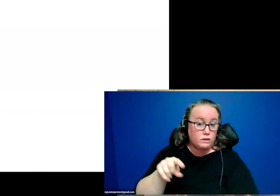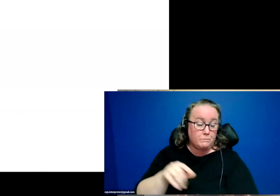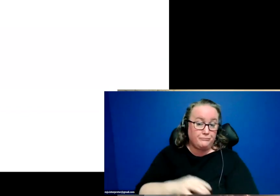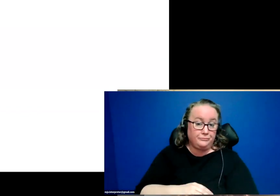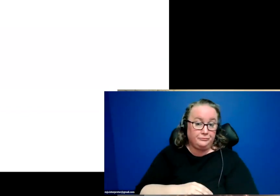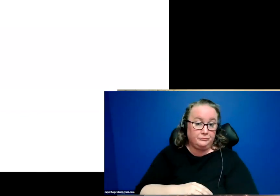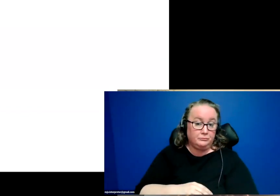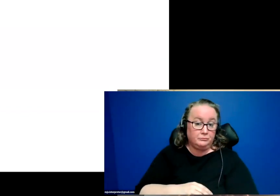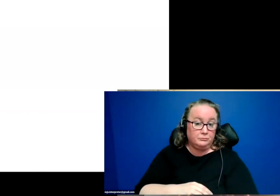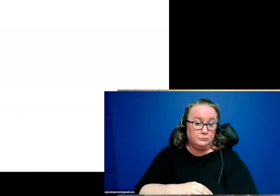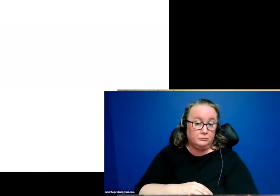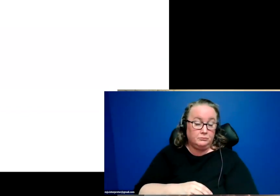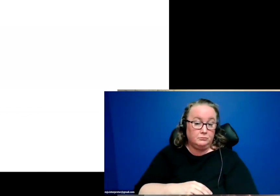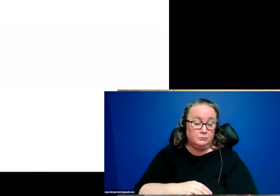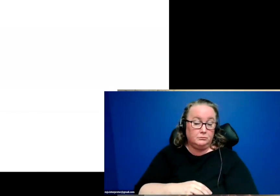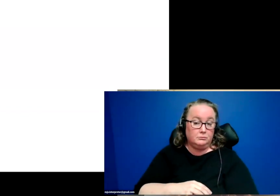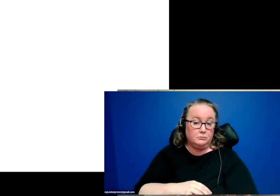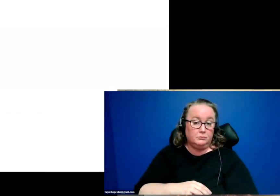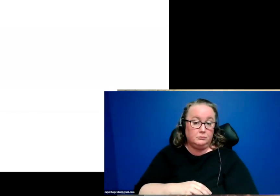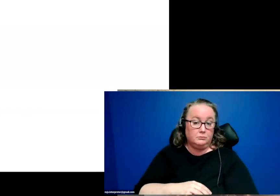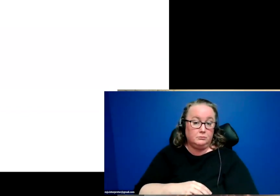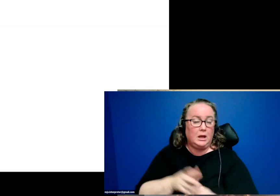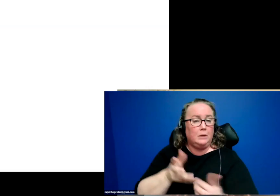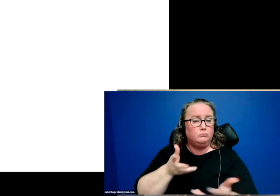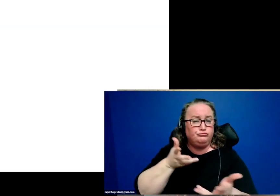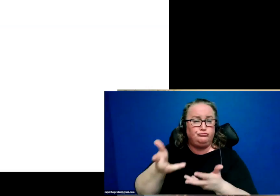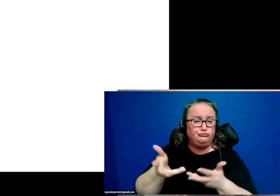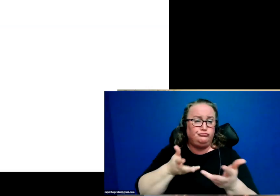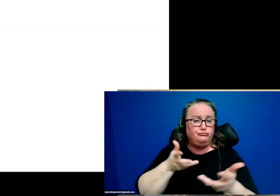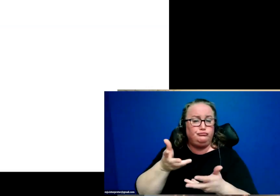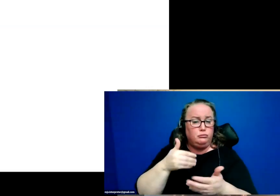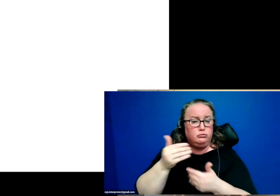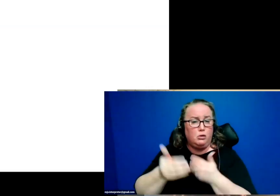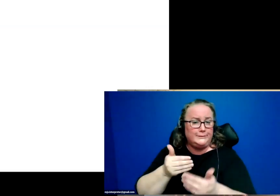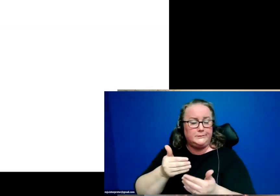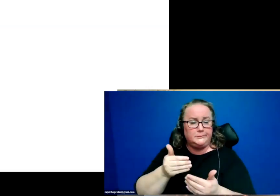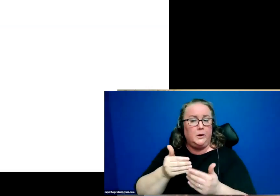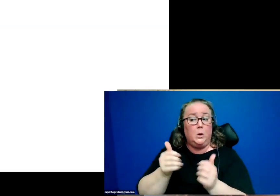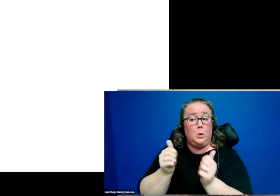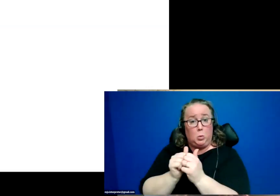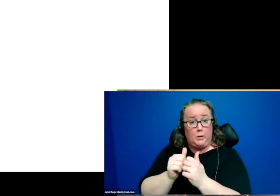the interactive process around accommodations applies to reasonable modifications